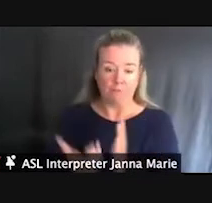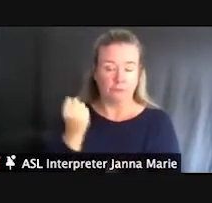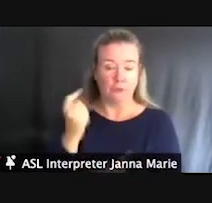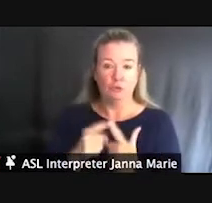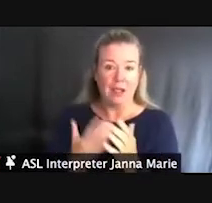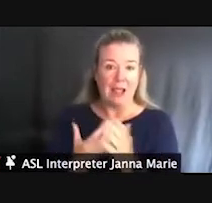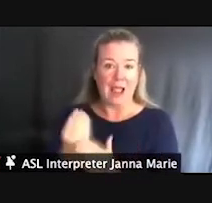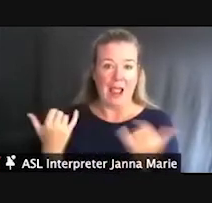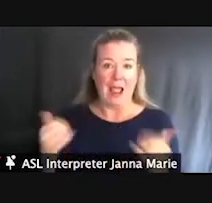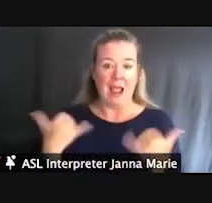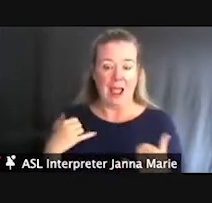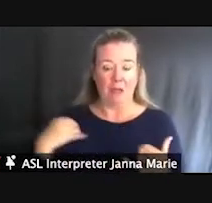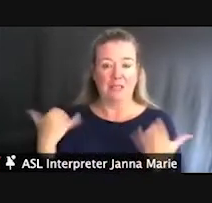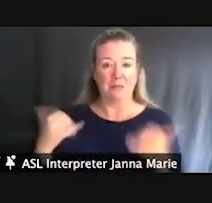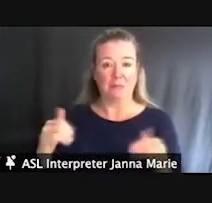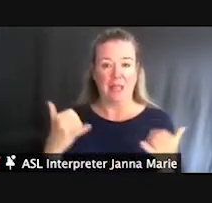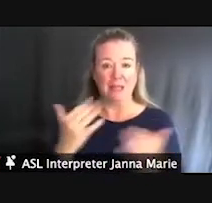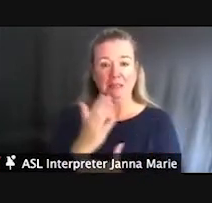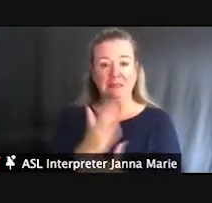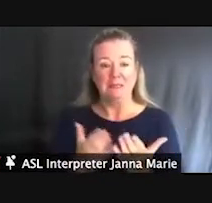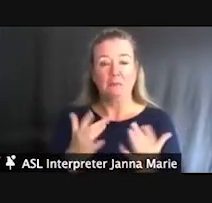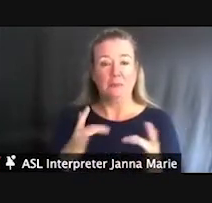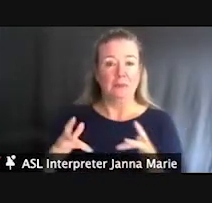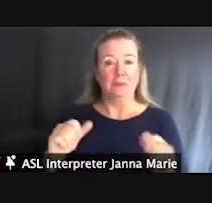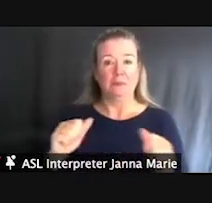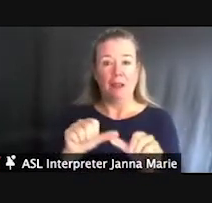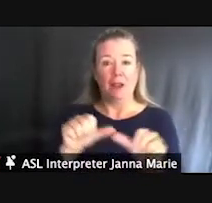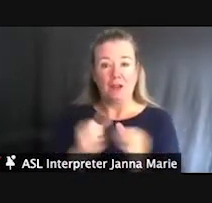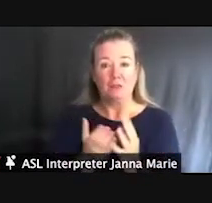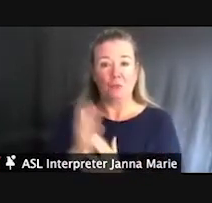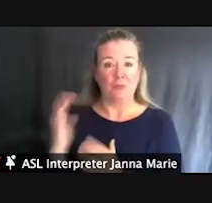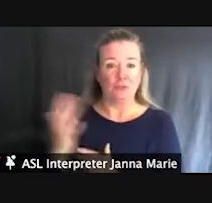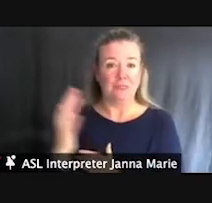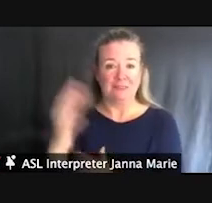into some unique areas through and around the trees.